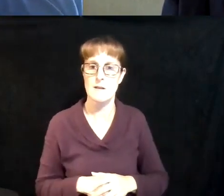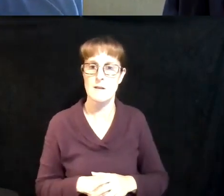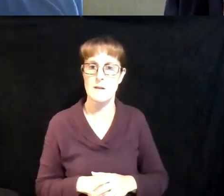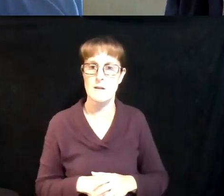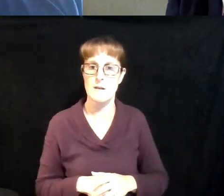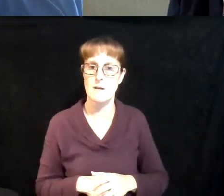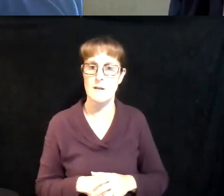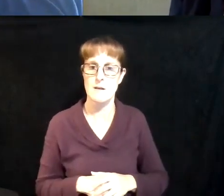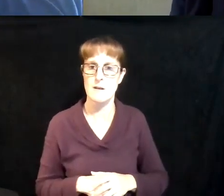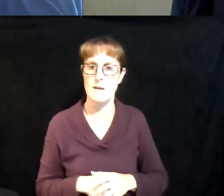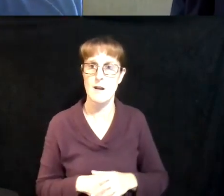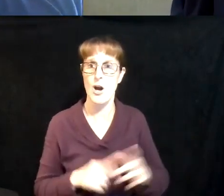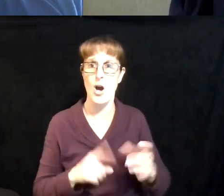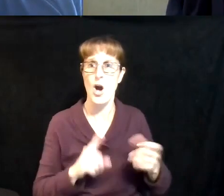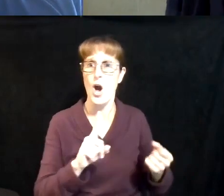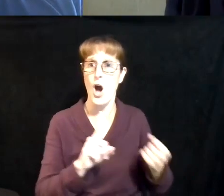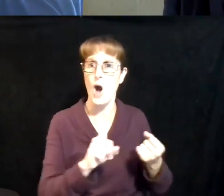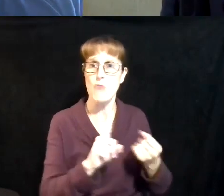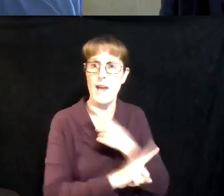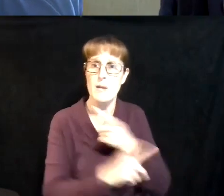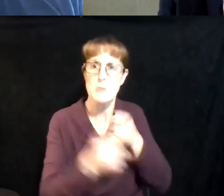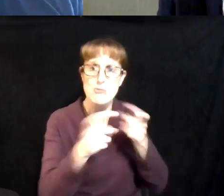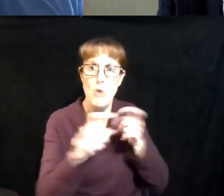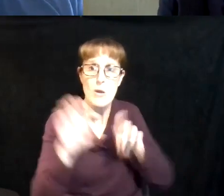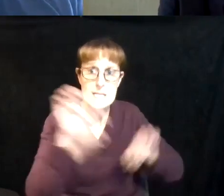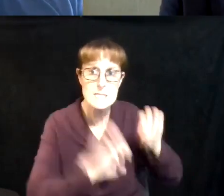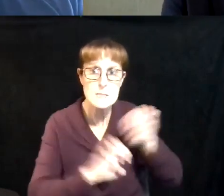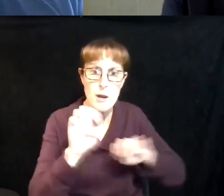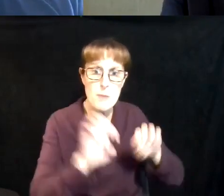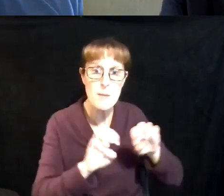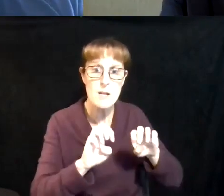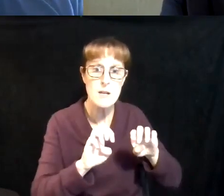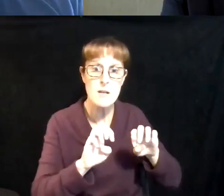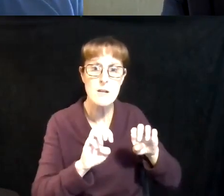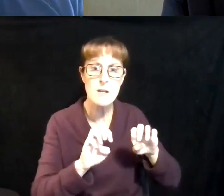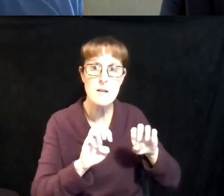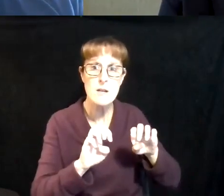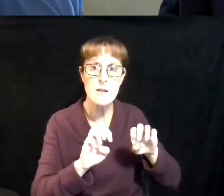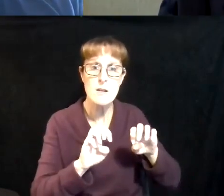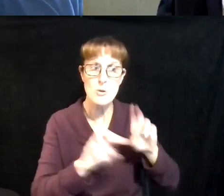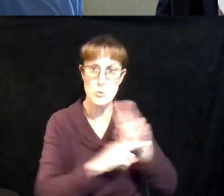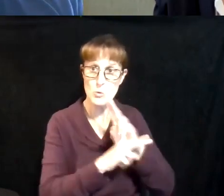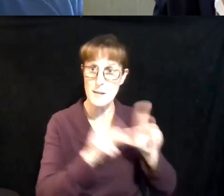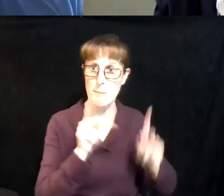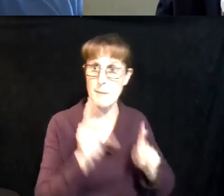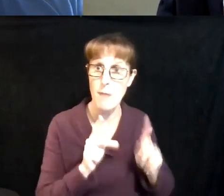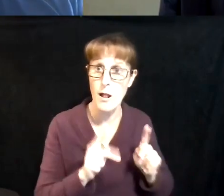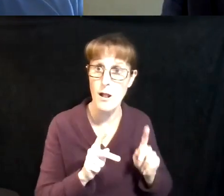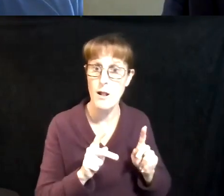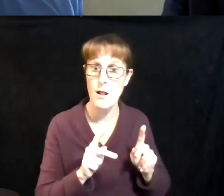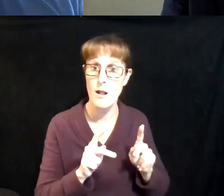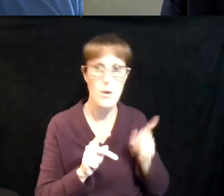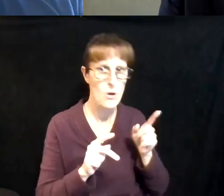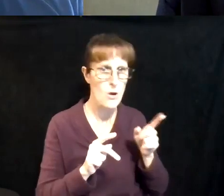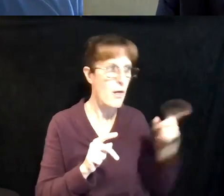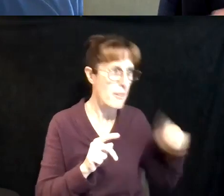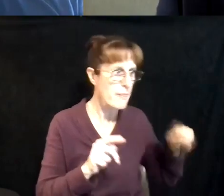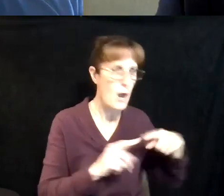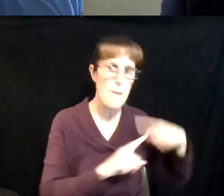a randomized control experiment on people where one's subjected to pain and one isn't.